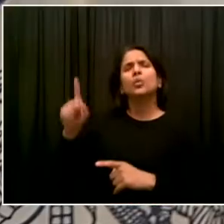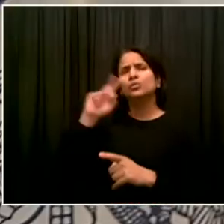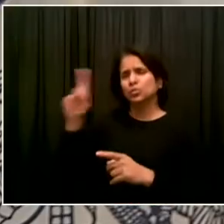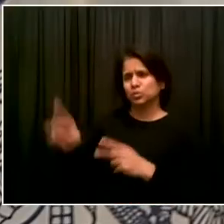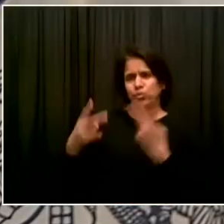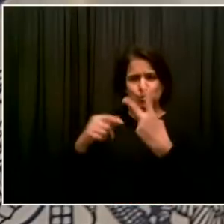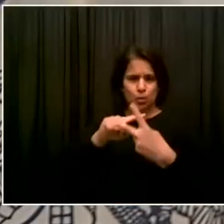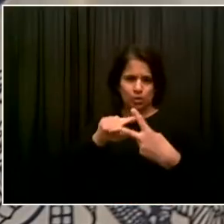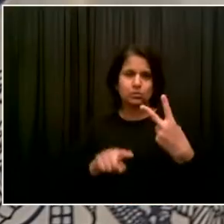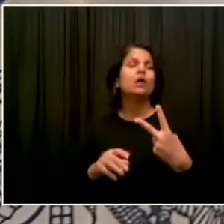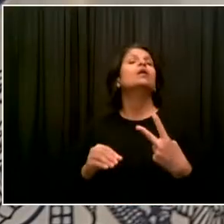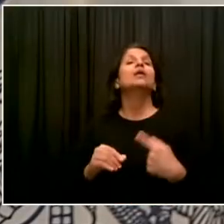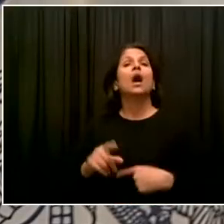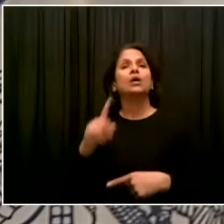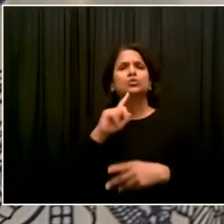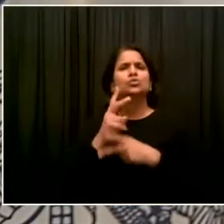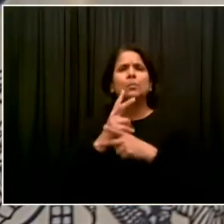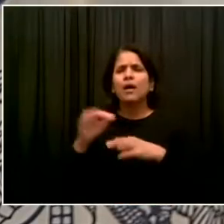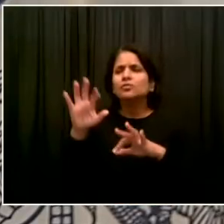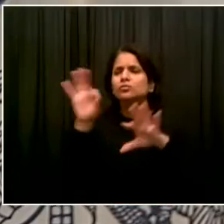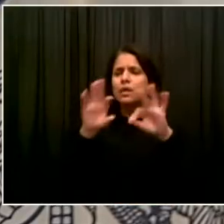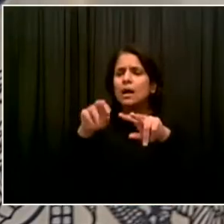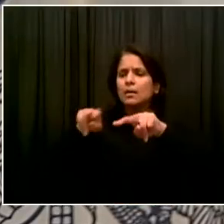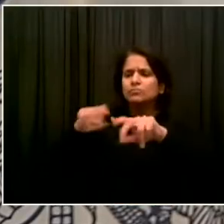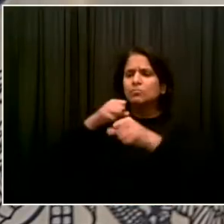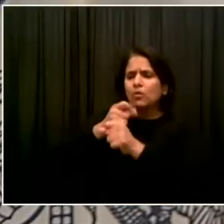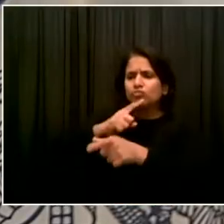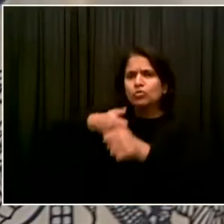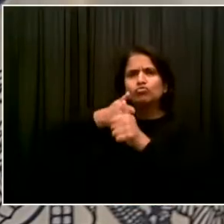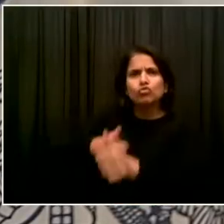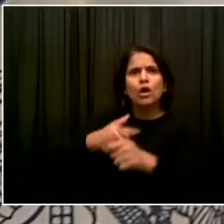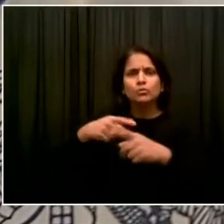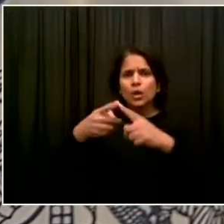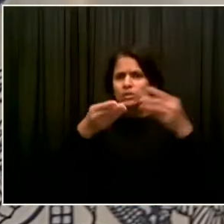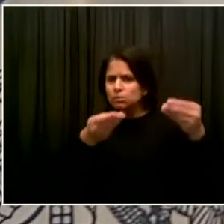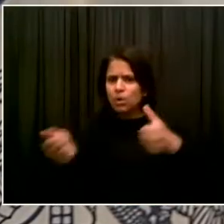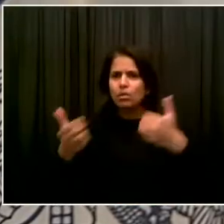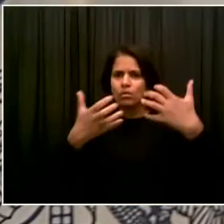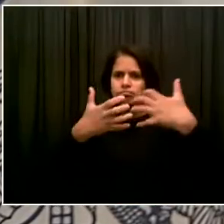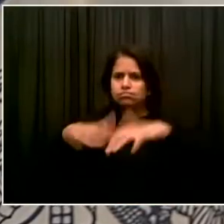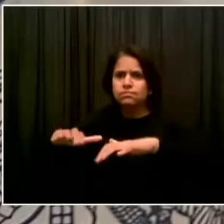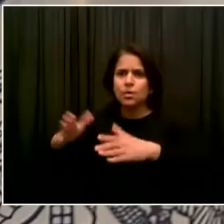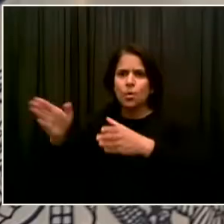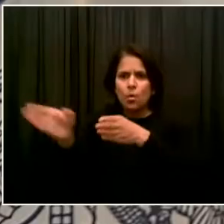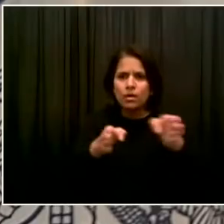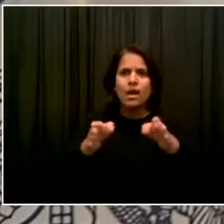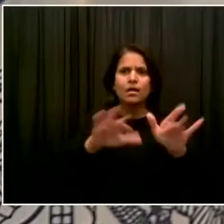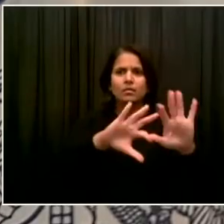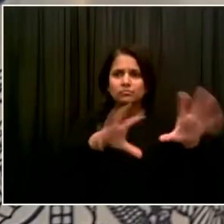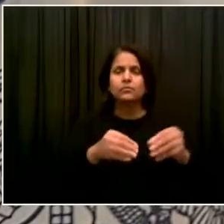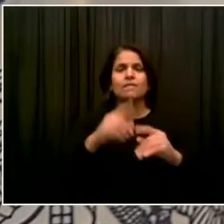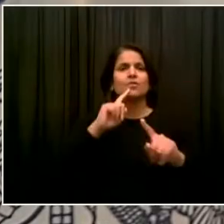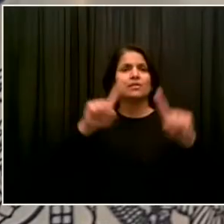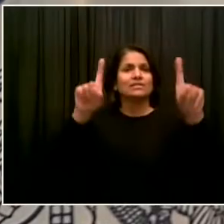HAD LONG. YOASU KED TWO PIECES THAT